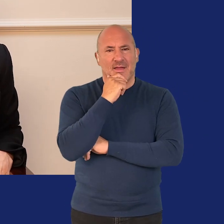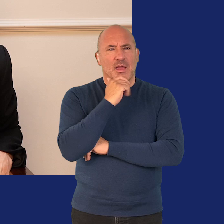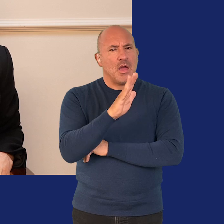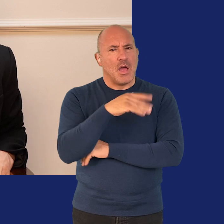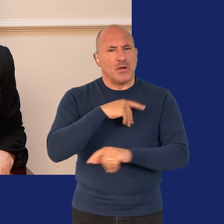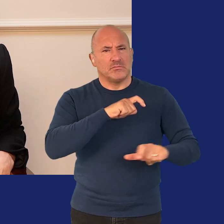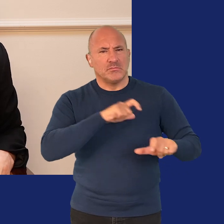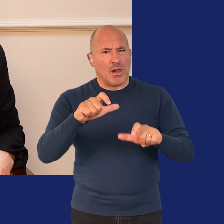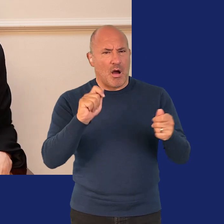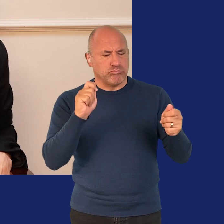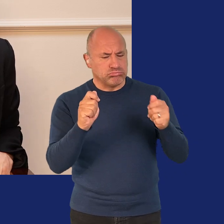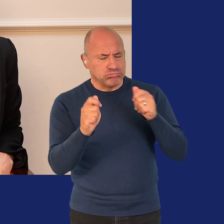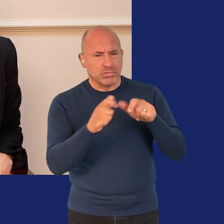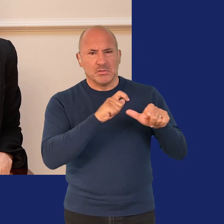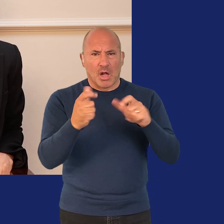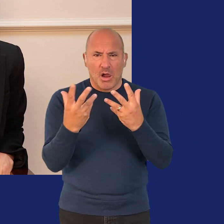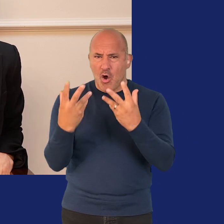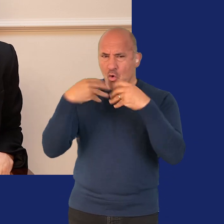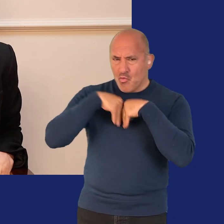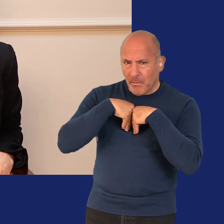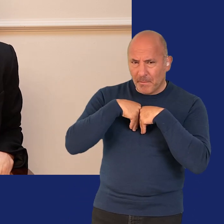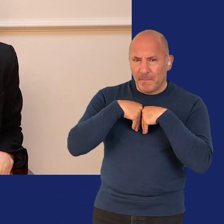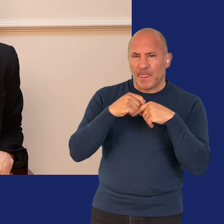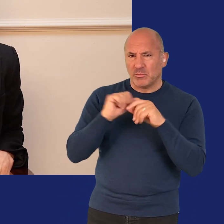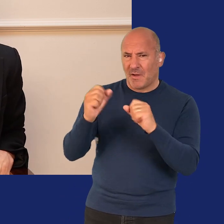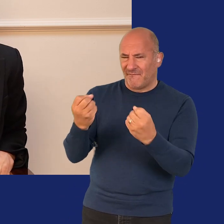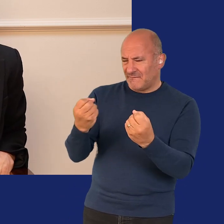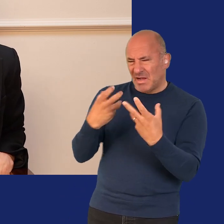listening and taking the feedback from candidates to say, actually, I didn't